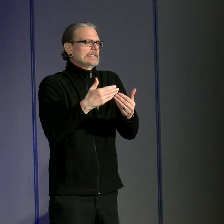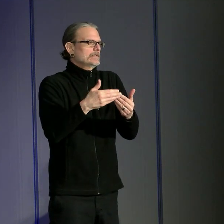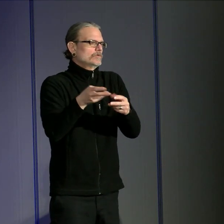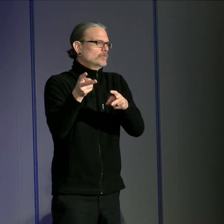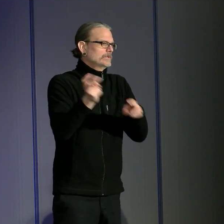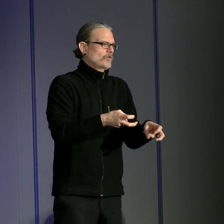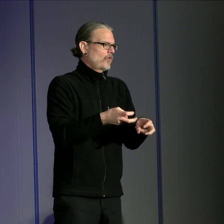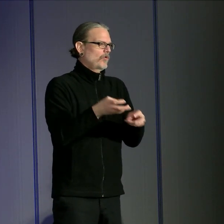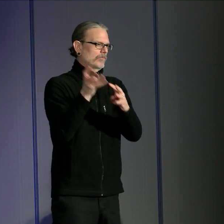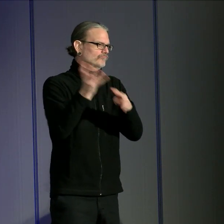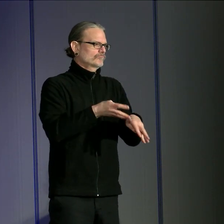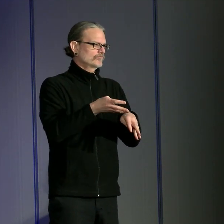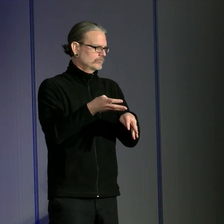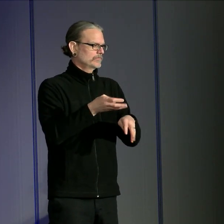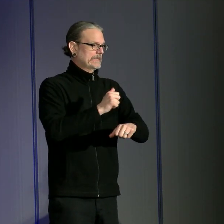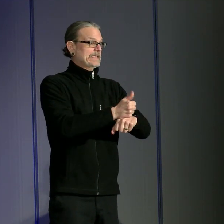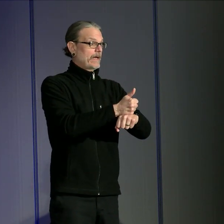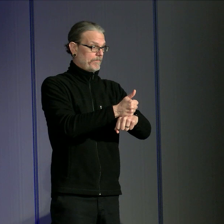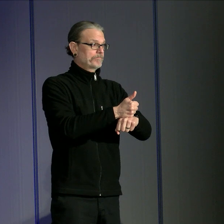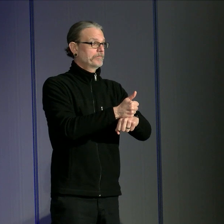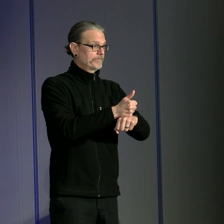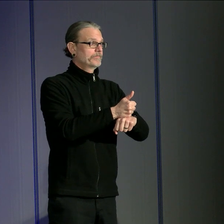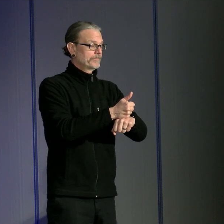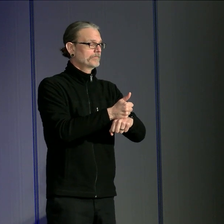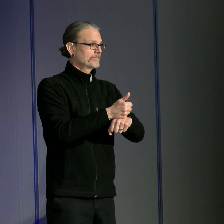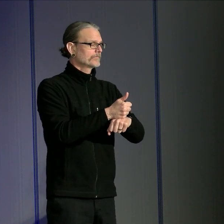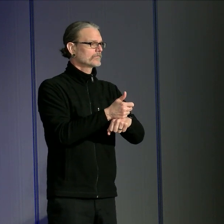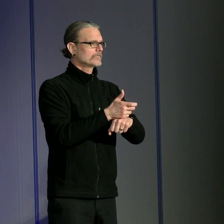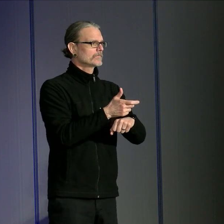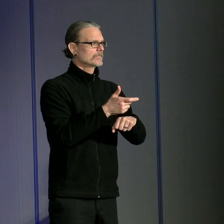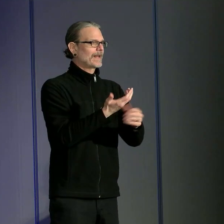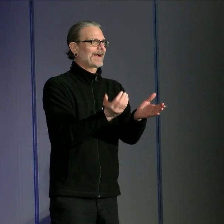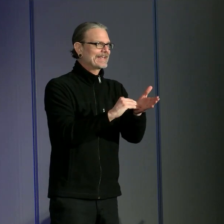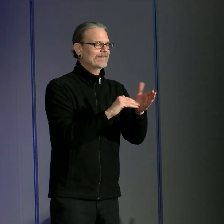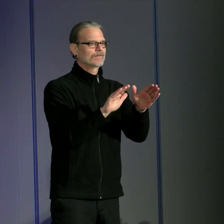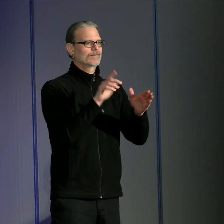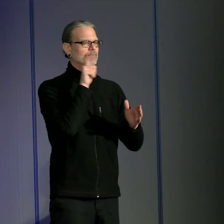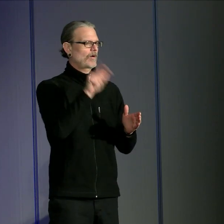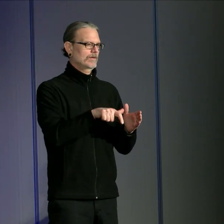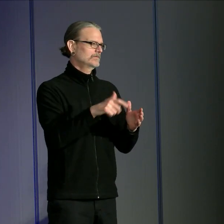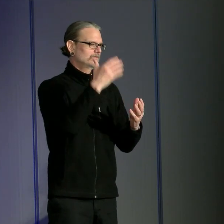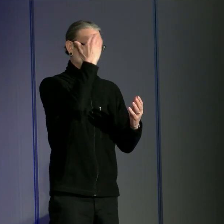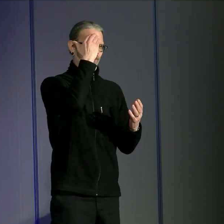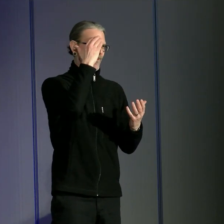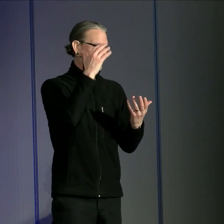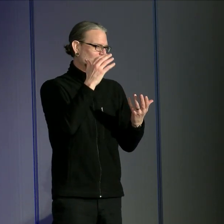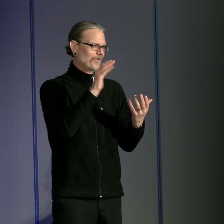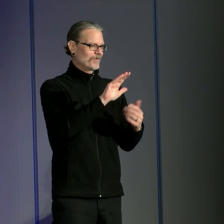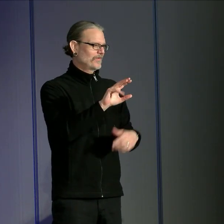And it's set up in order -- again, you don't really need to know your WCAG or any of the